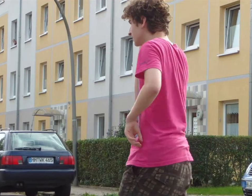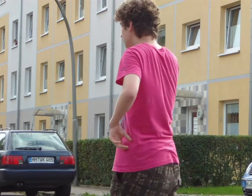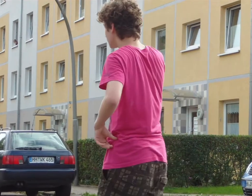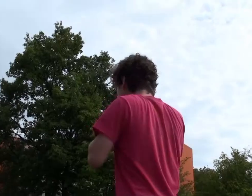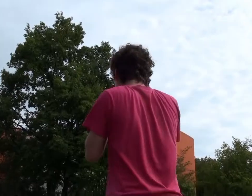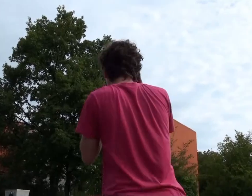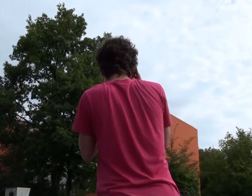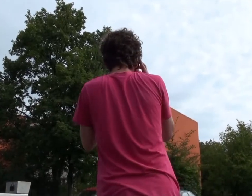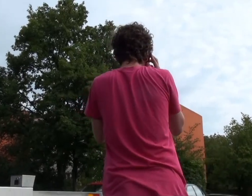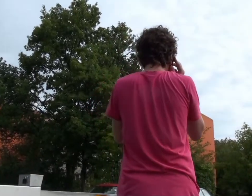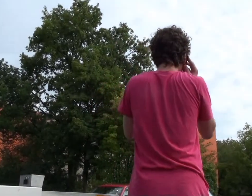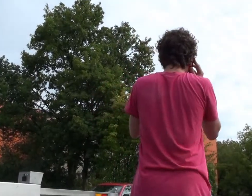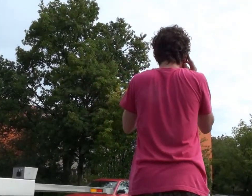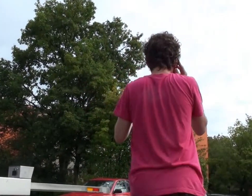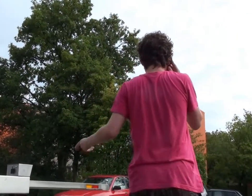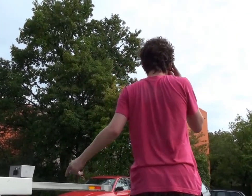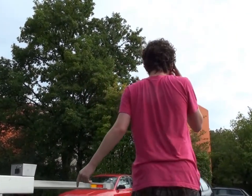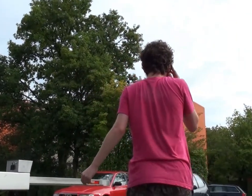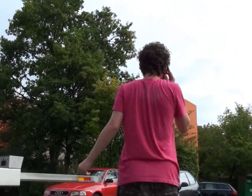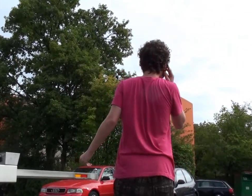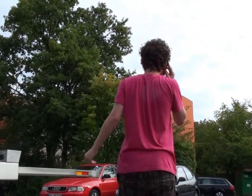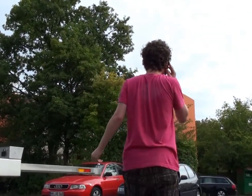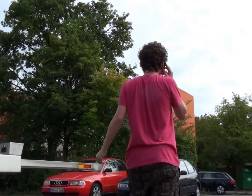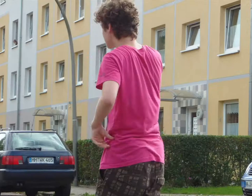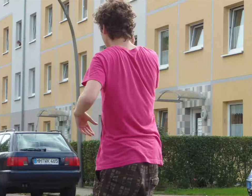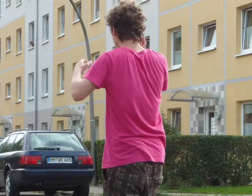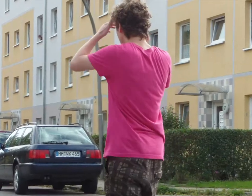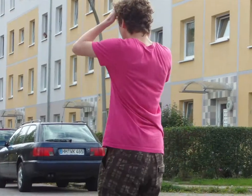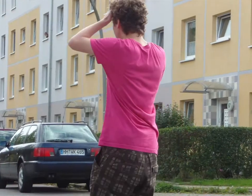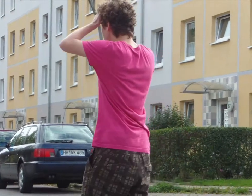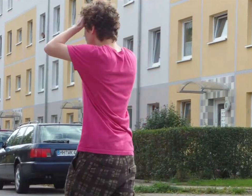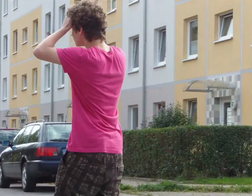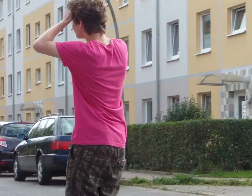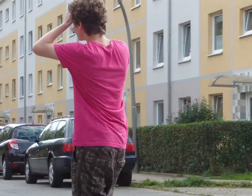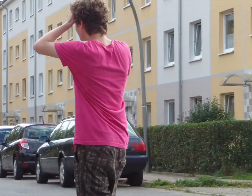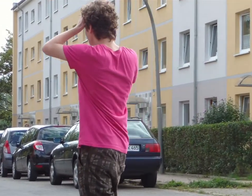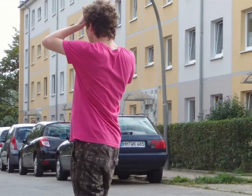I need an ambulance. A man is unconscious!